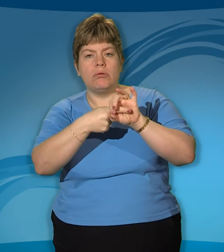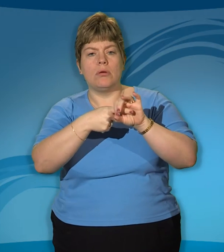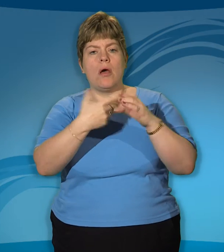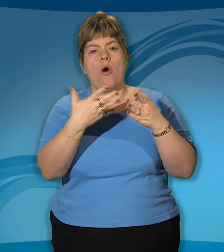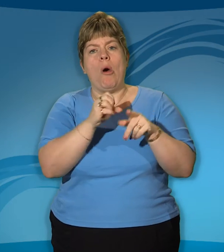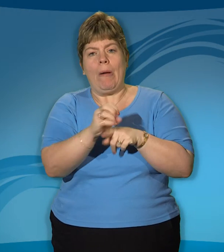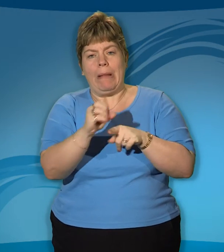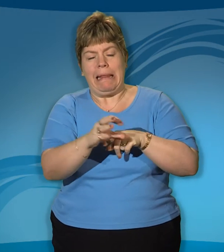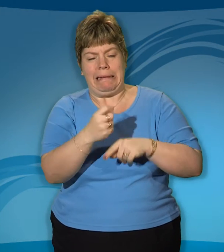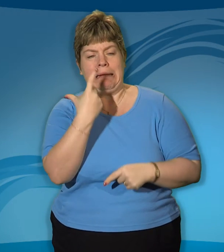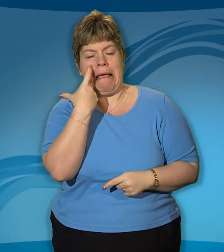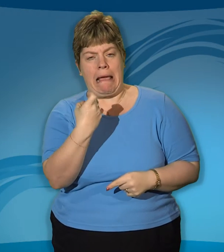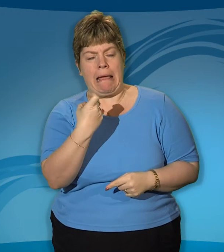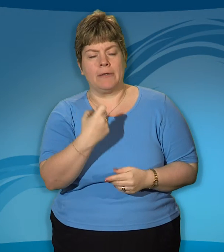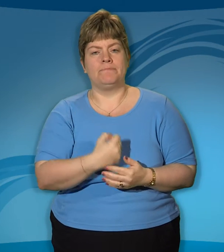of the intestine and bleeding.